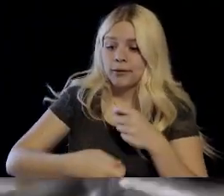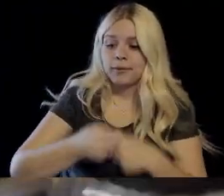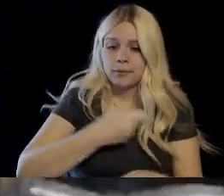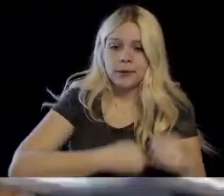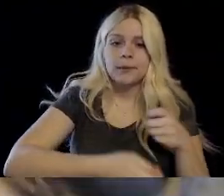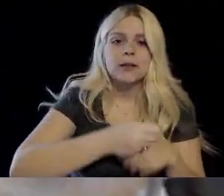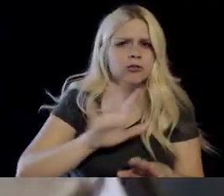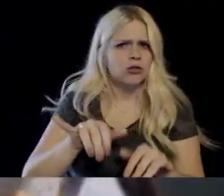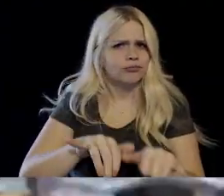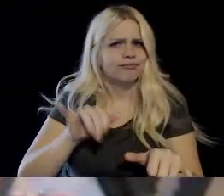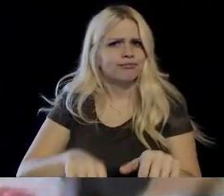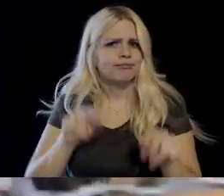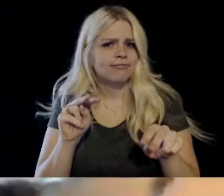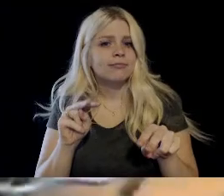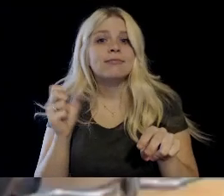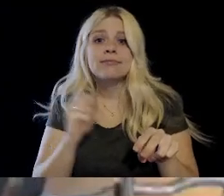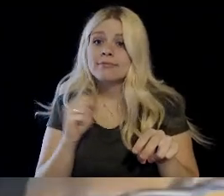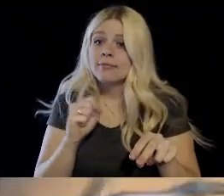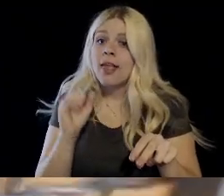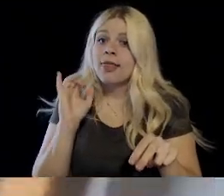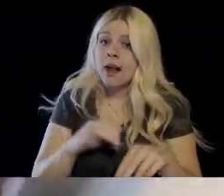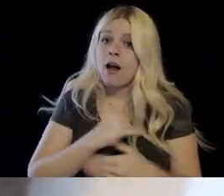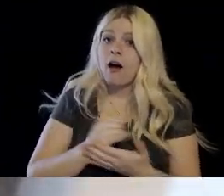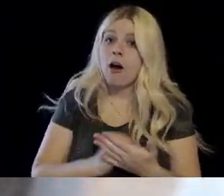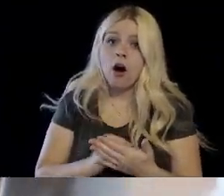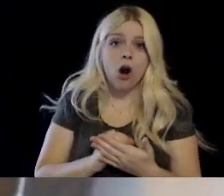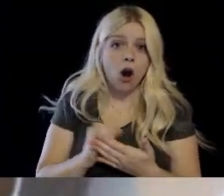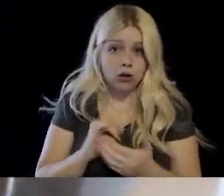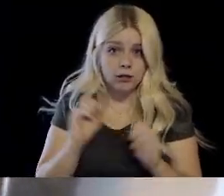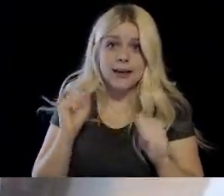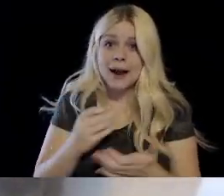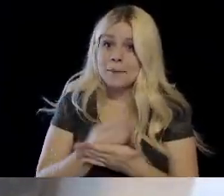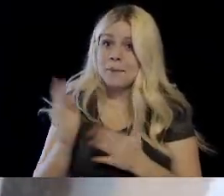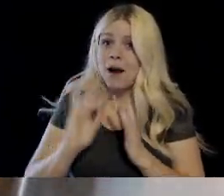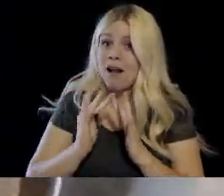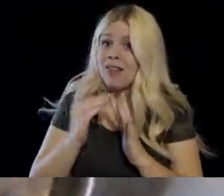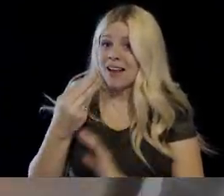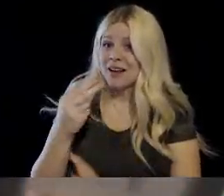you guys. Yes, this artwork is available at our website: HogleZoo.org. There's a shop